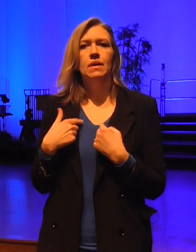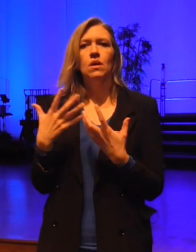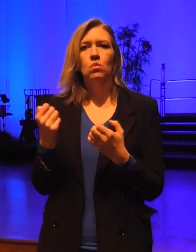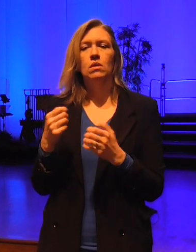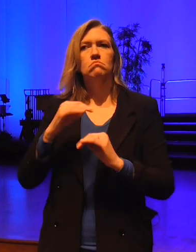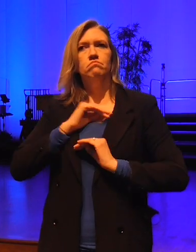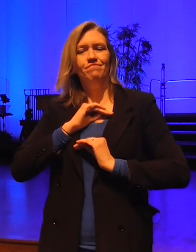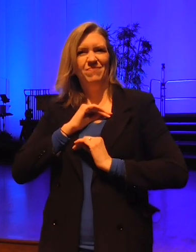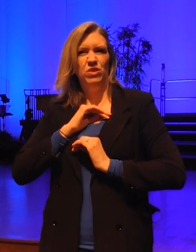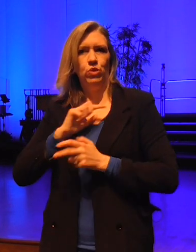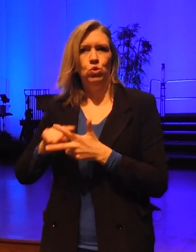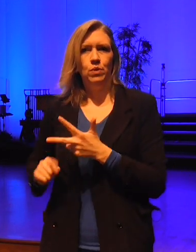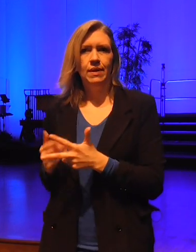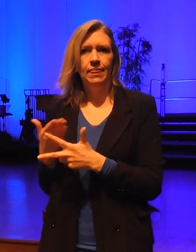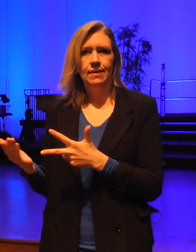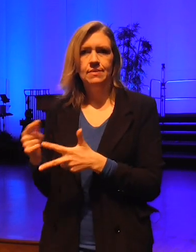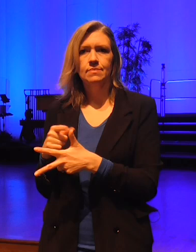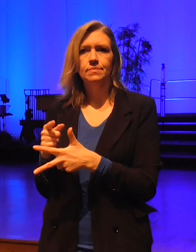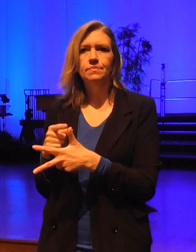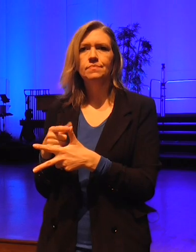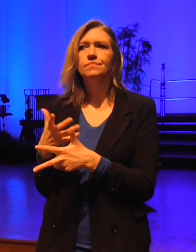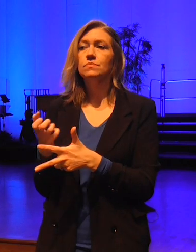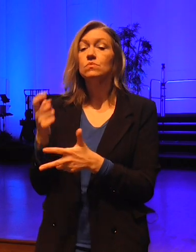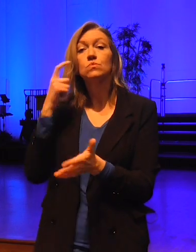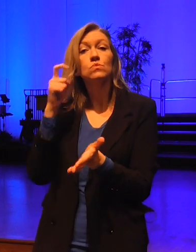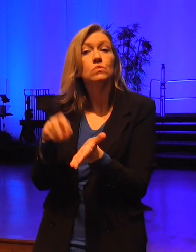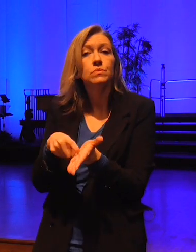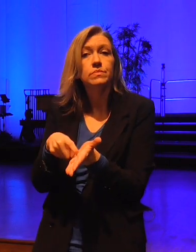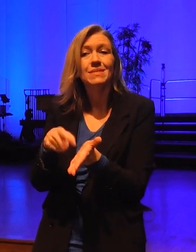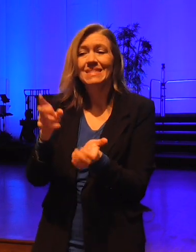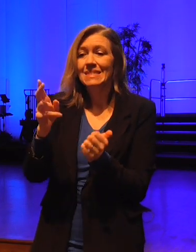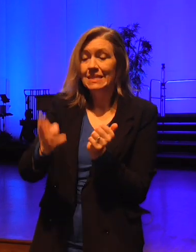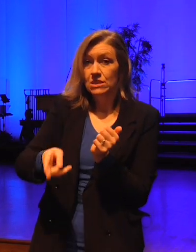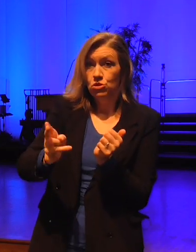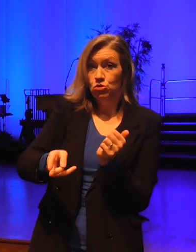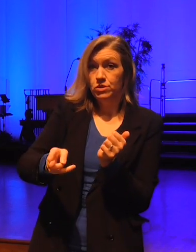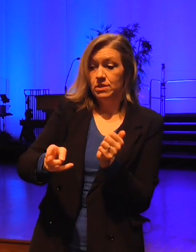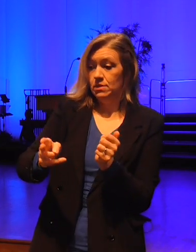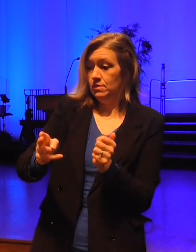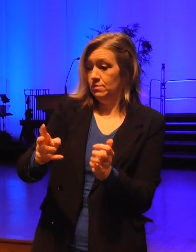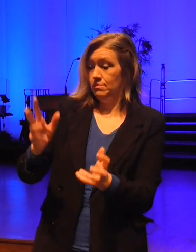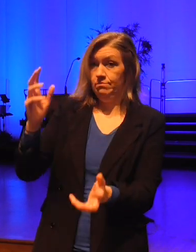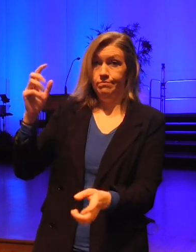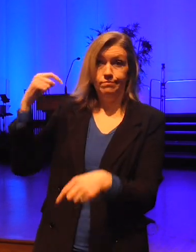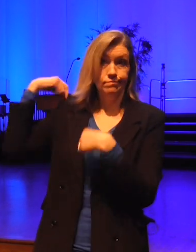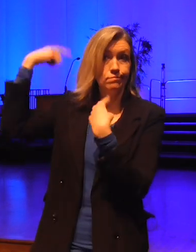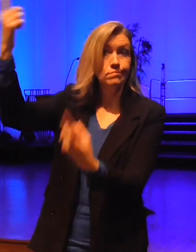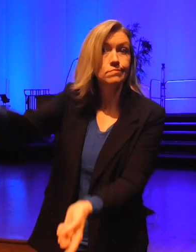first of all it's to recognize that in history especially religious history and in these sacred